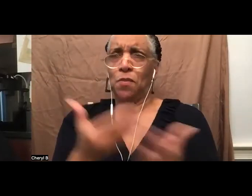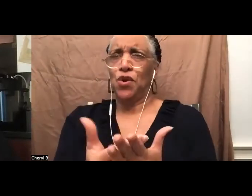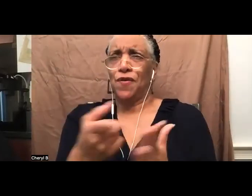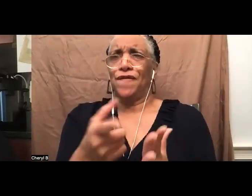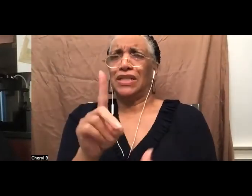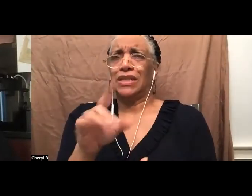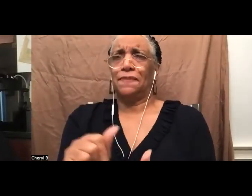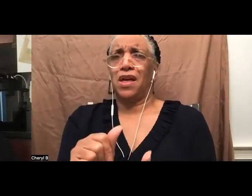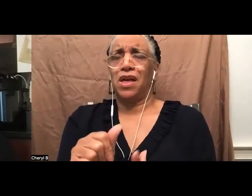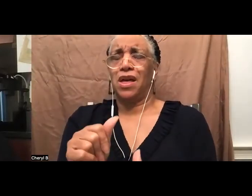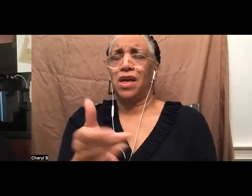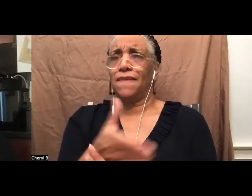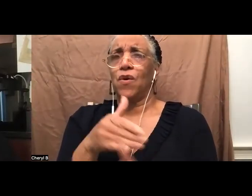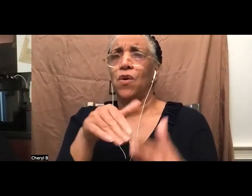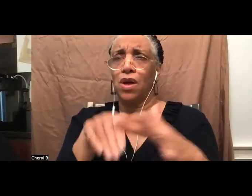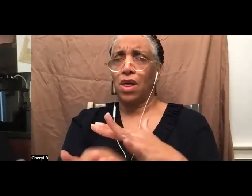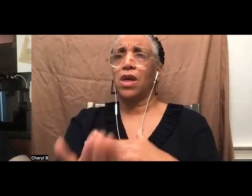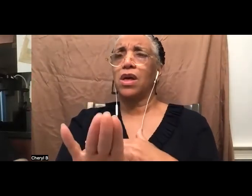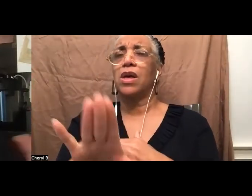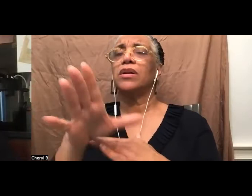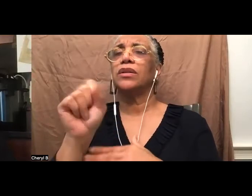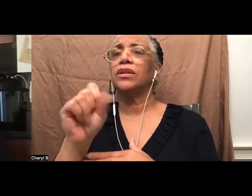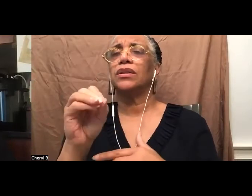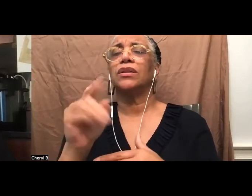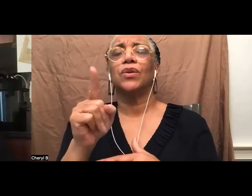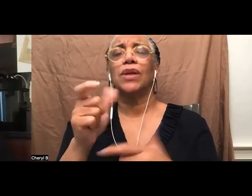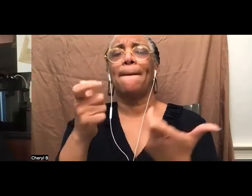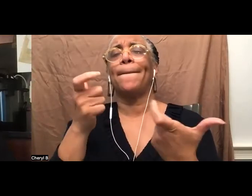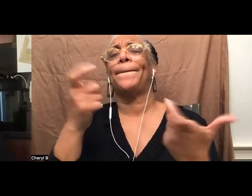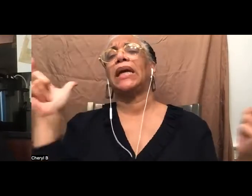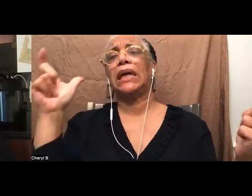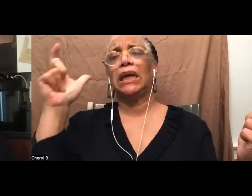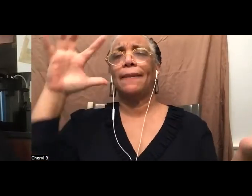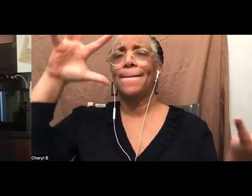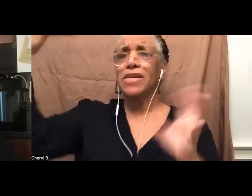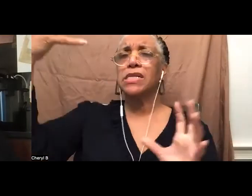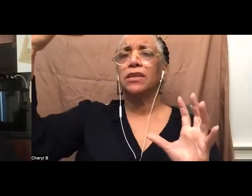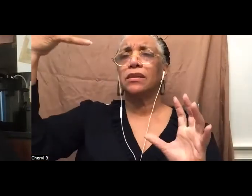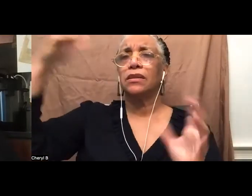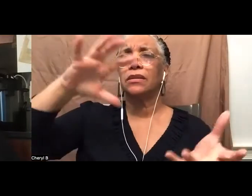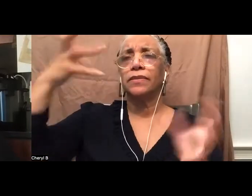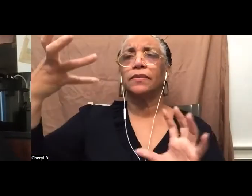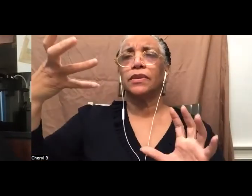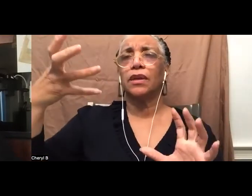before they let people in. It was a giant mess. Since COP 26